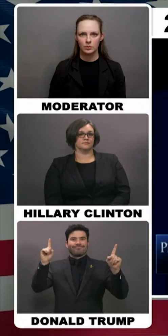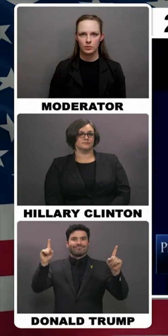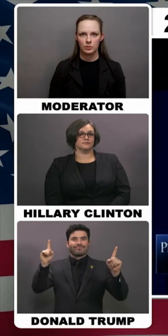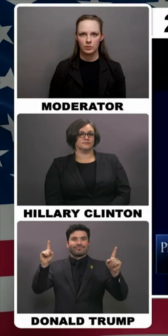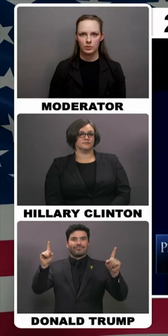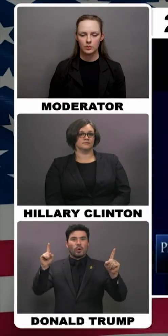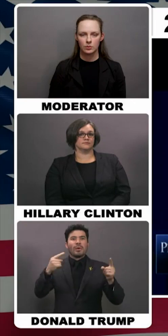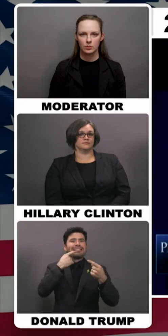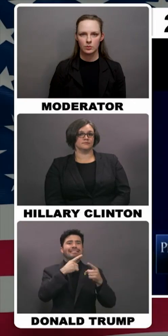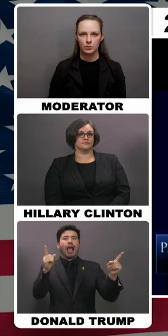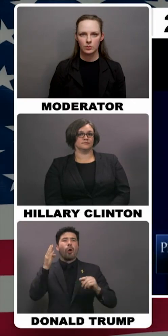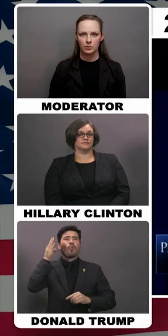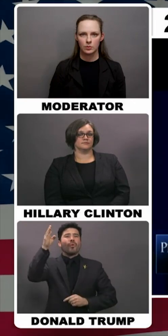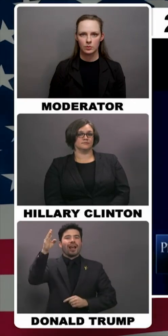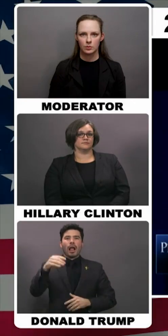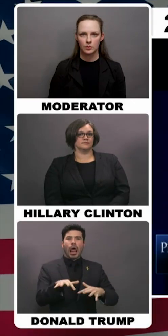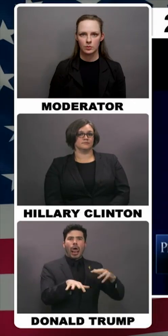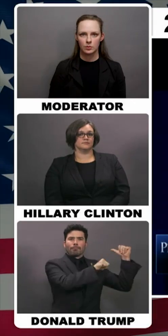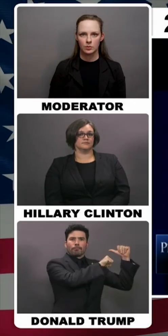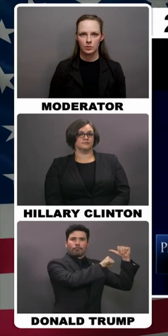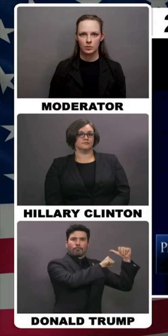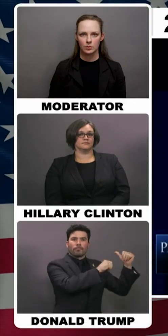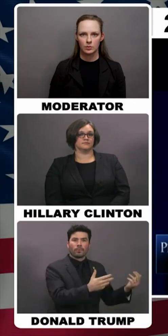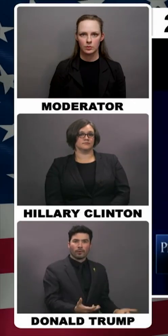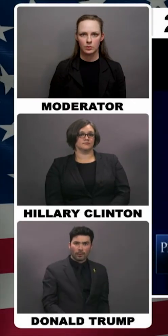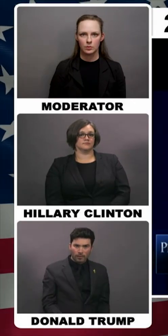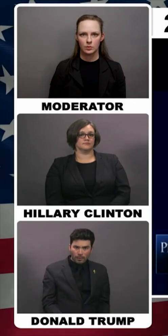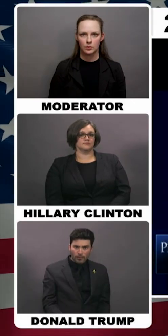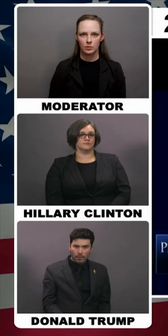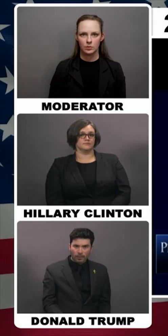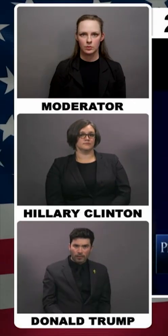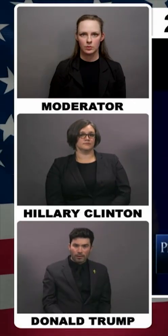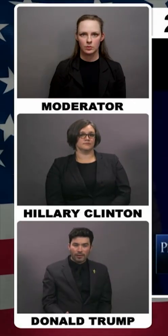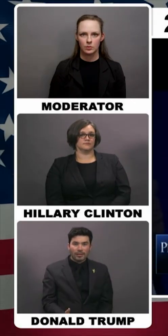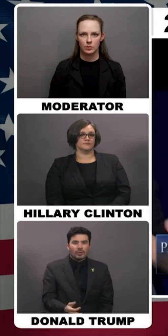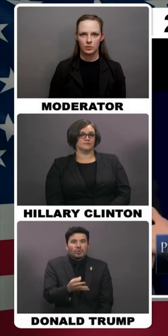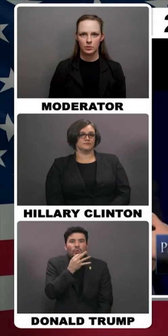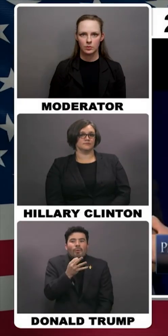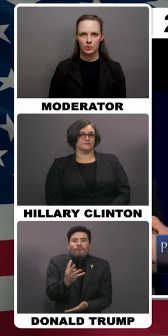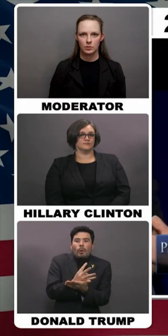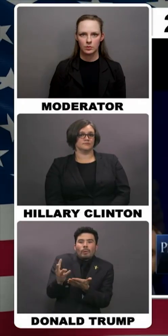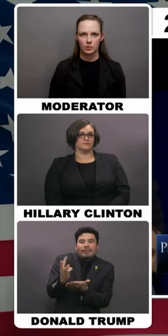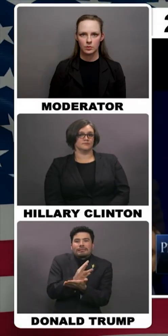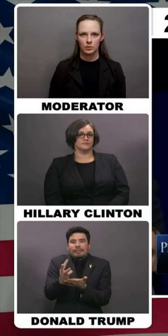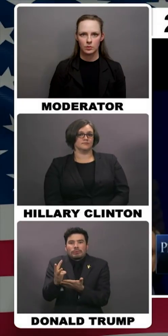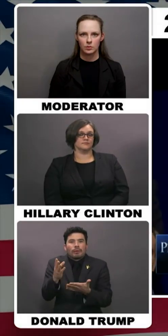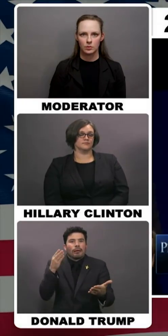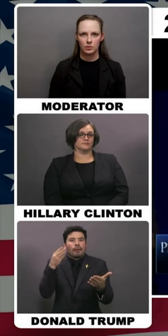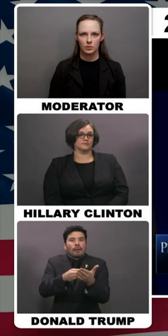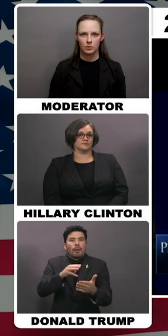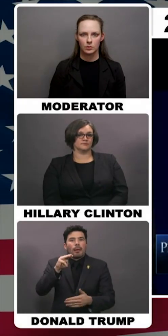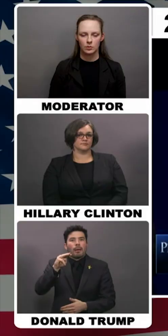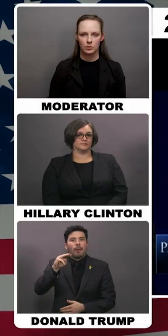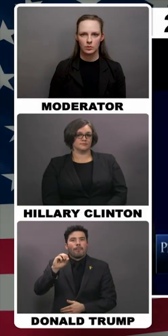Why do they have to say we're going to be attacking Mossa within the next four to six weeks? Which is what they're saying. How stupid is our country?